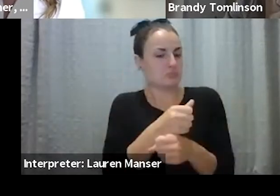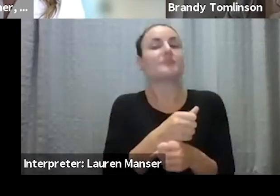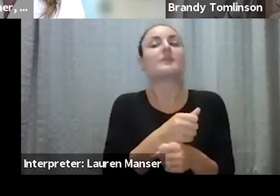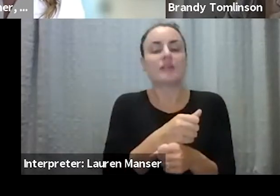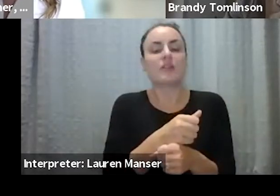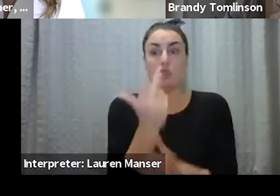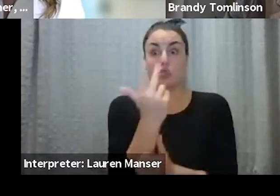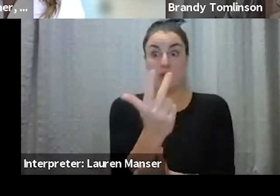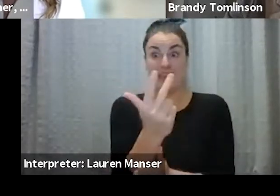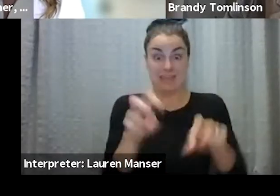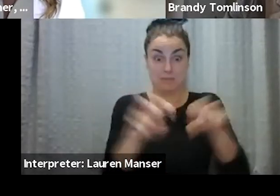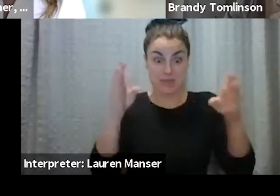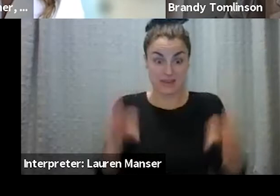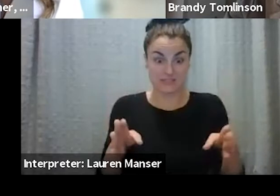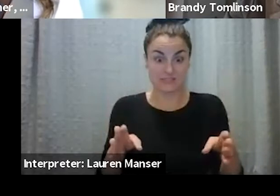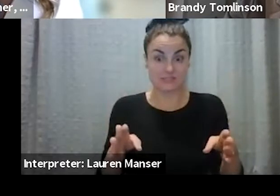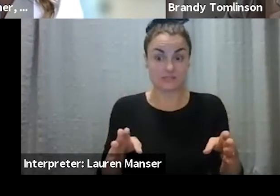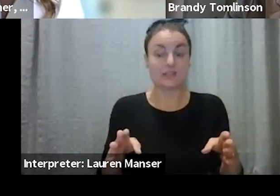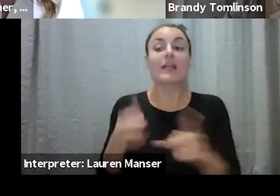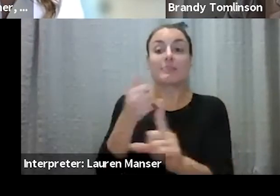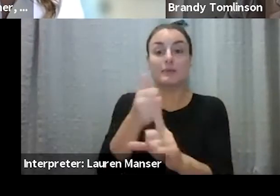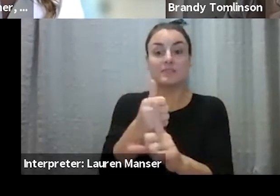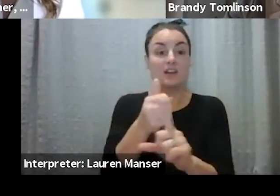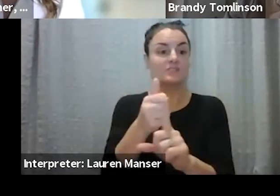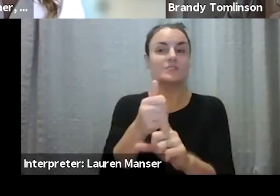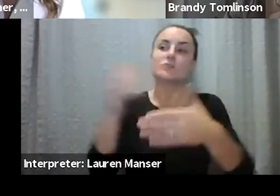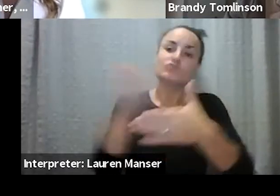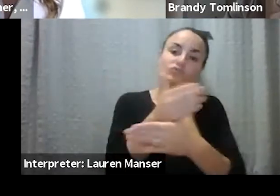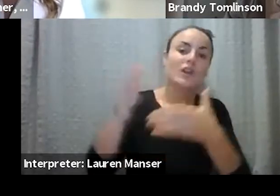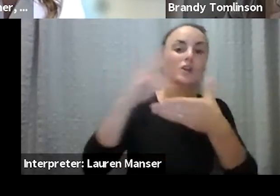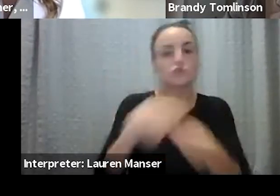and different lived experiences, and/or clinical experiences,